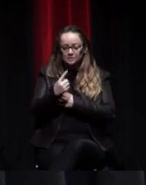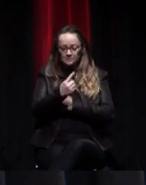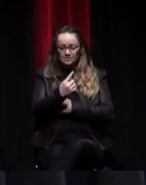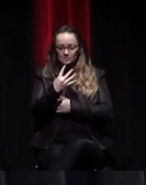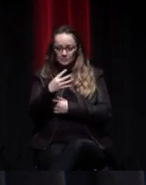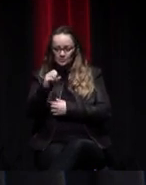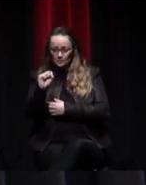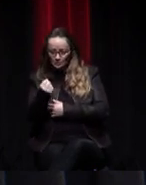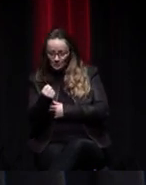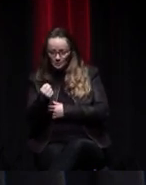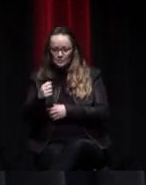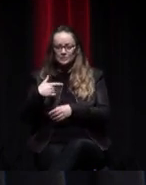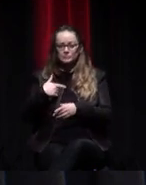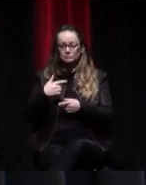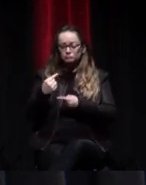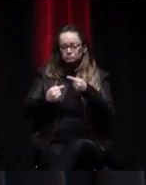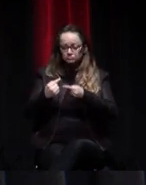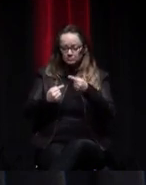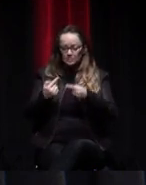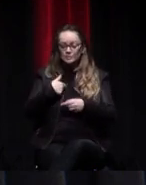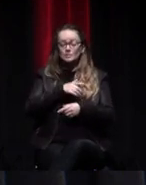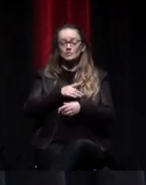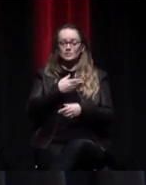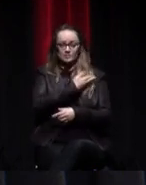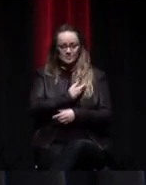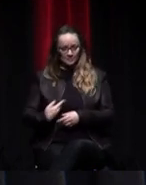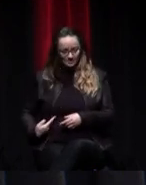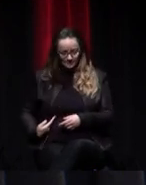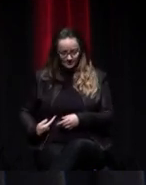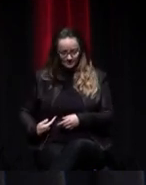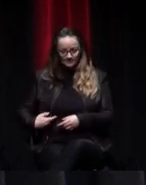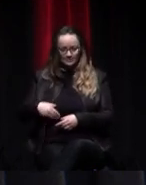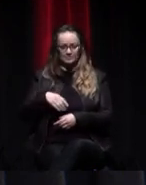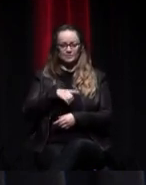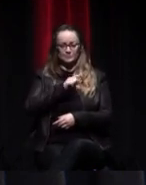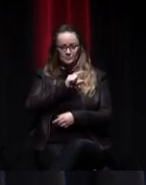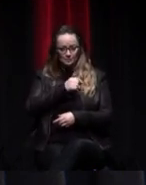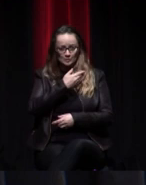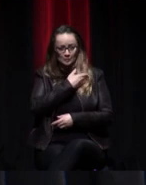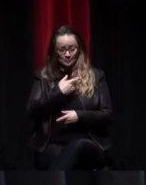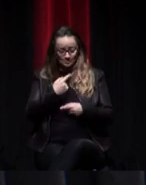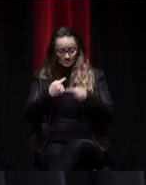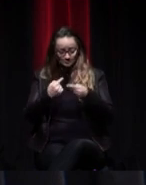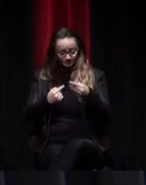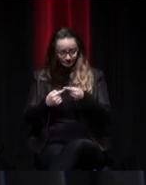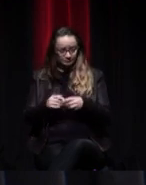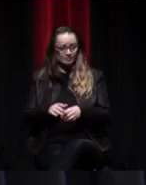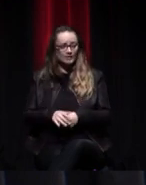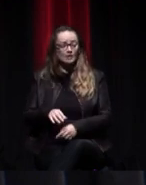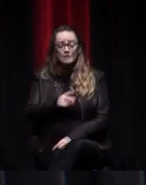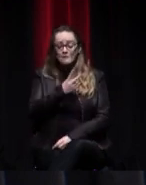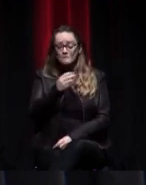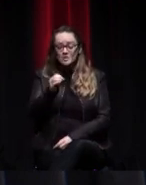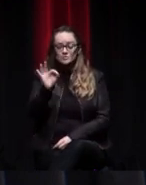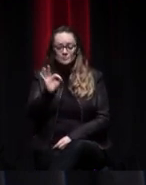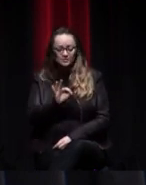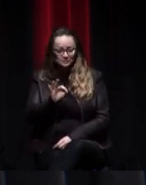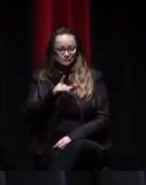posted during the debate of the presidential contenders on Band. 20% were fake, produced by bots.